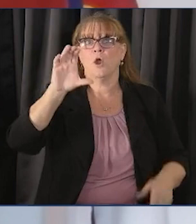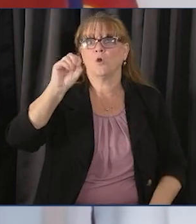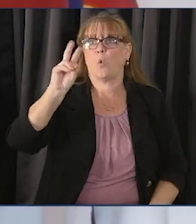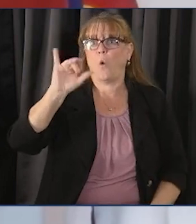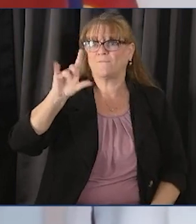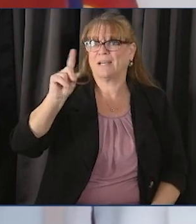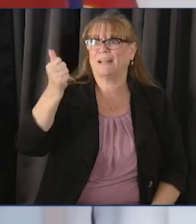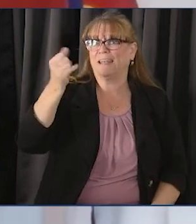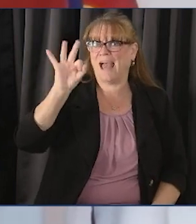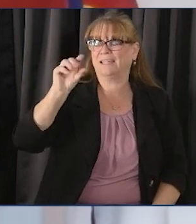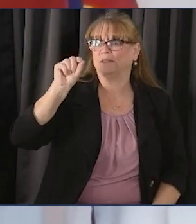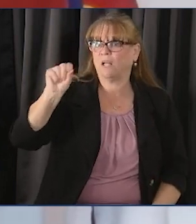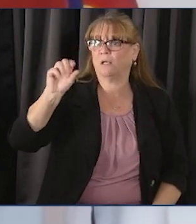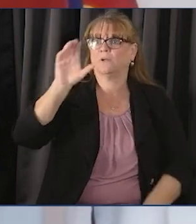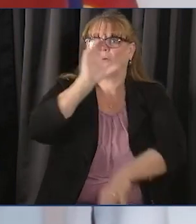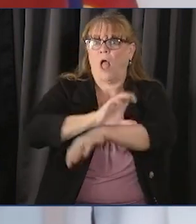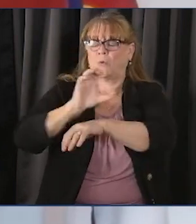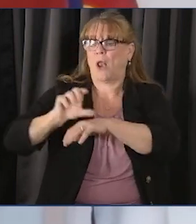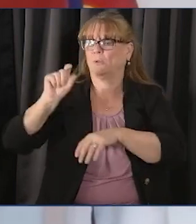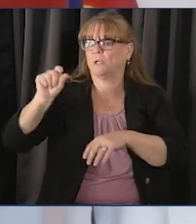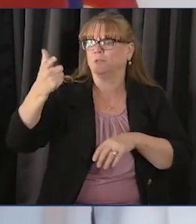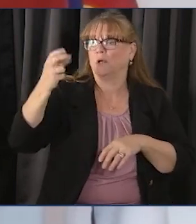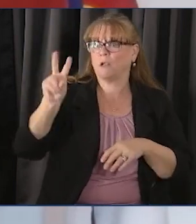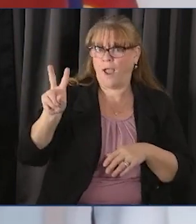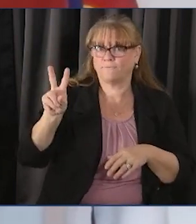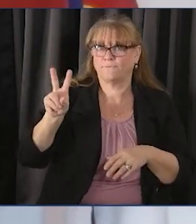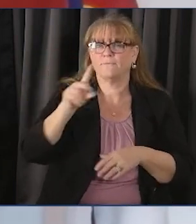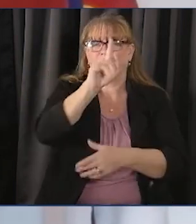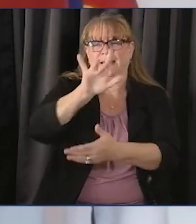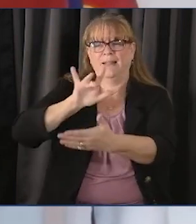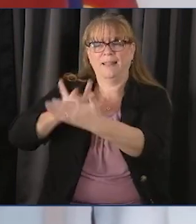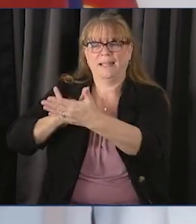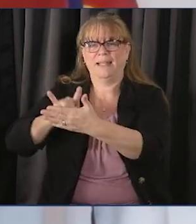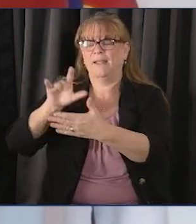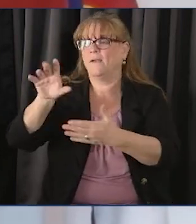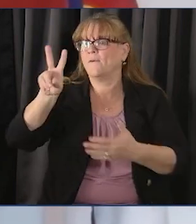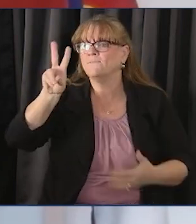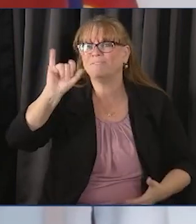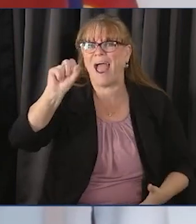Most of them have phone numbers if you don't use online forms well.